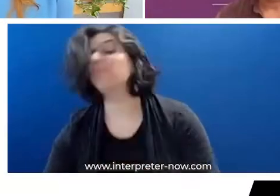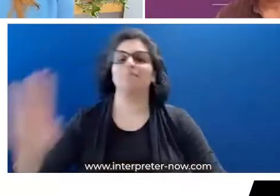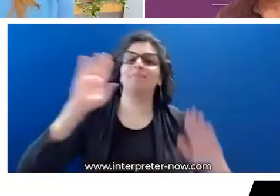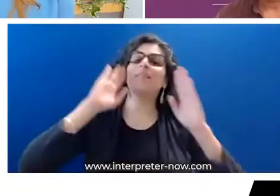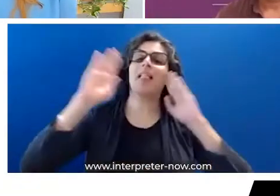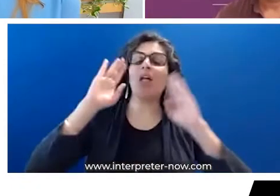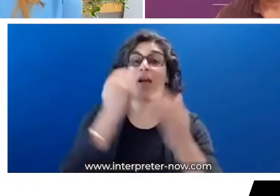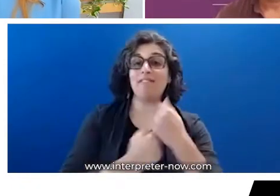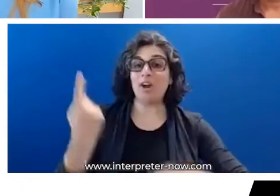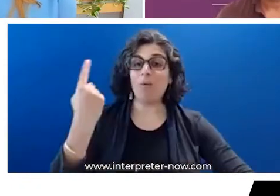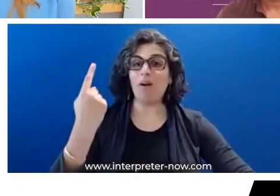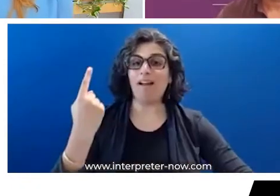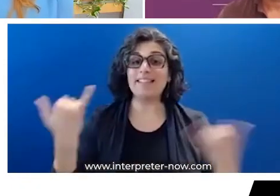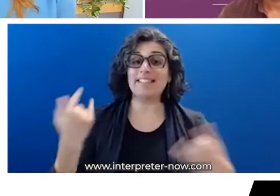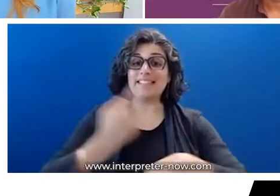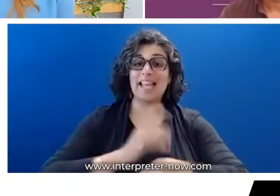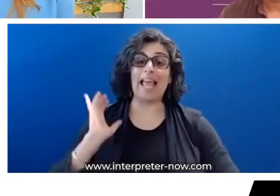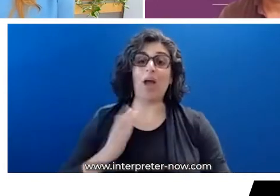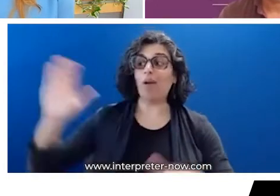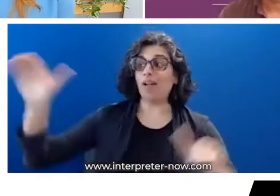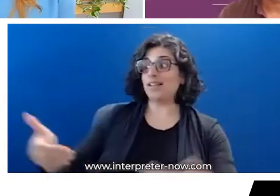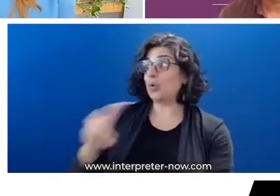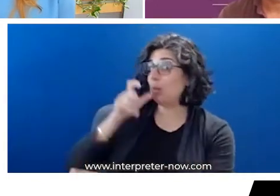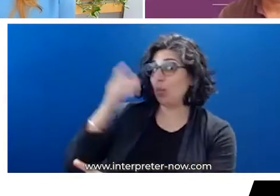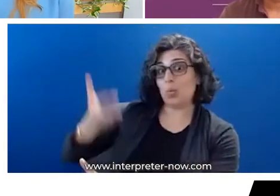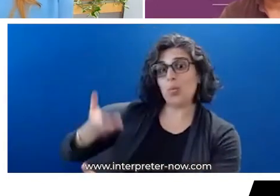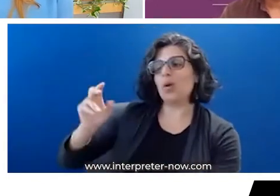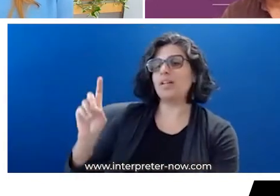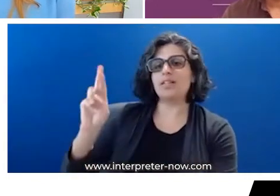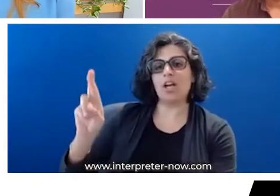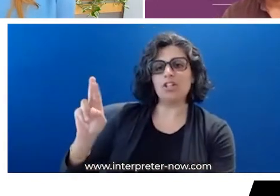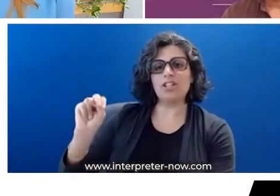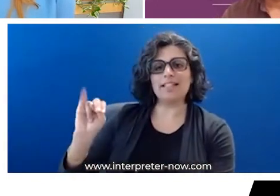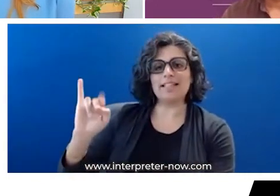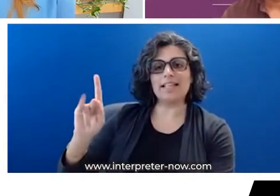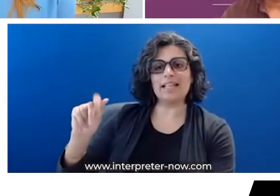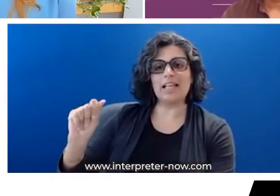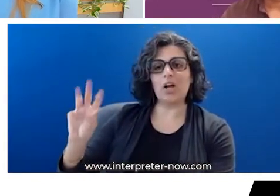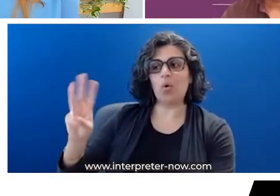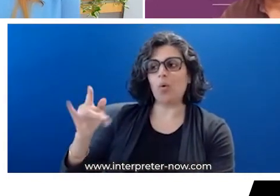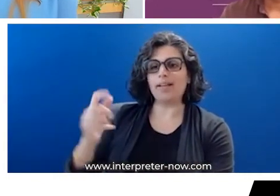Today, our guest is Dr. Nika White, who's the president and CEO of Nika White Consulting.